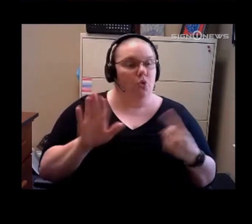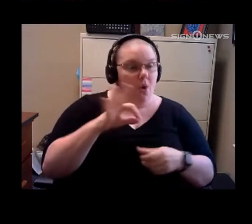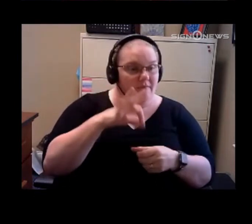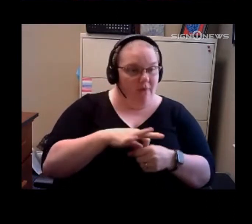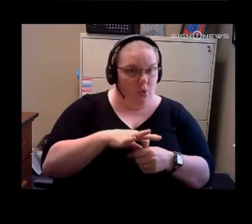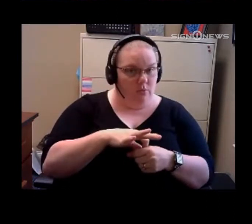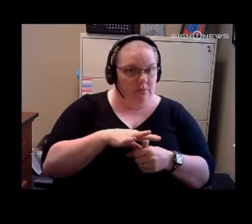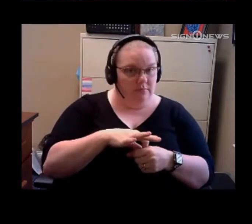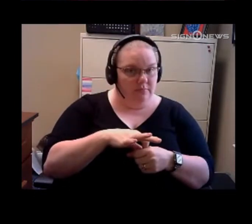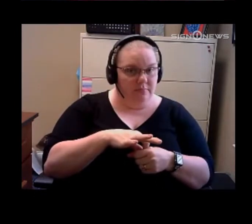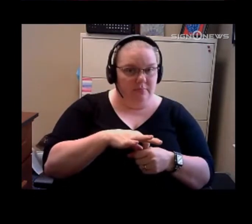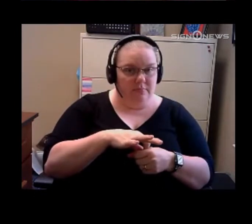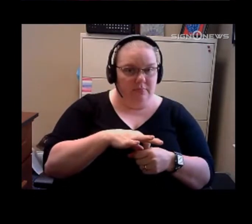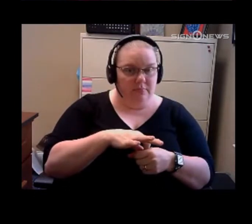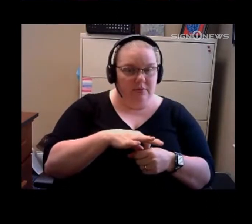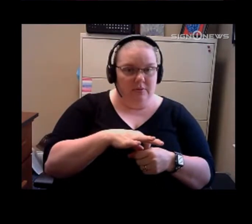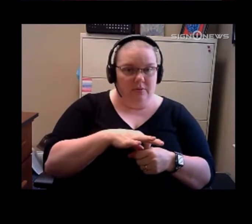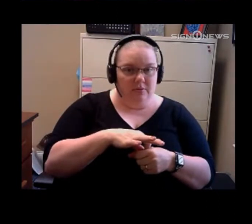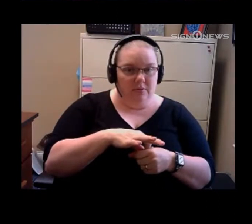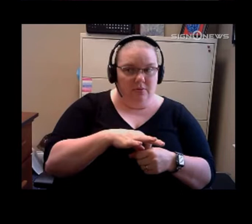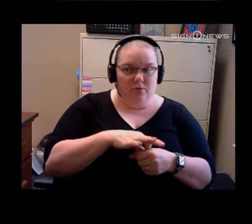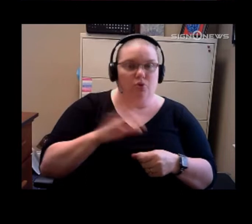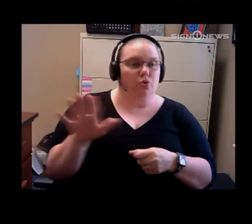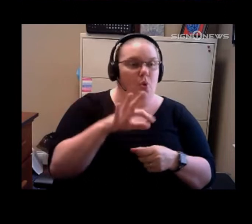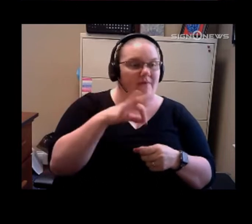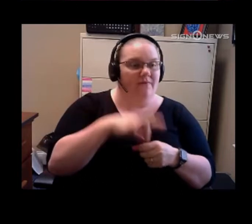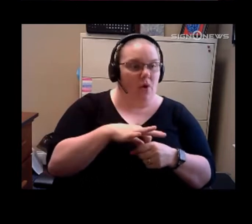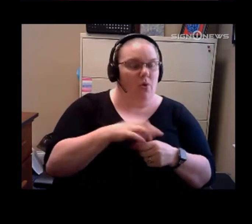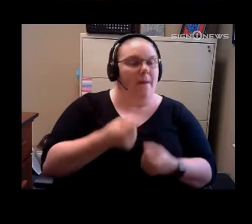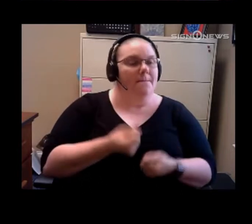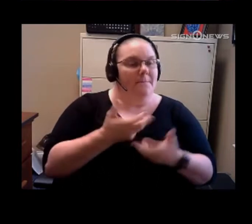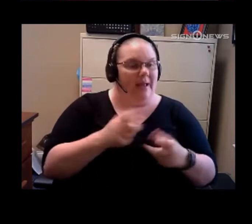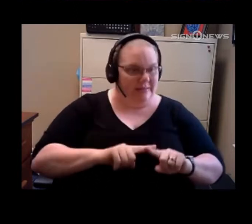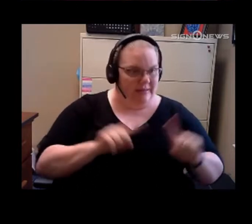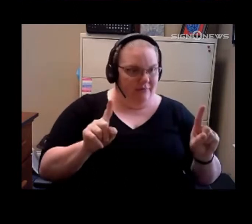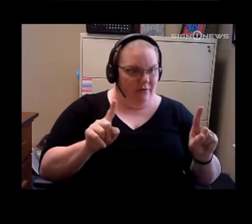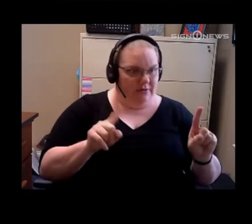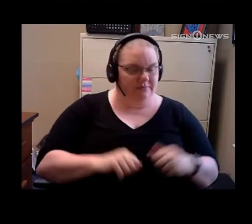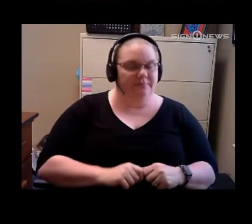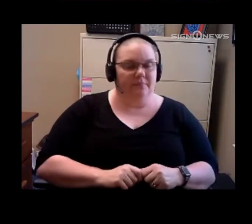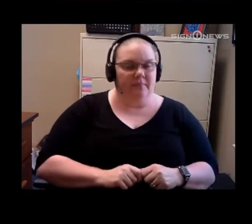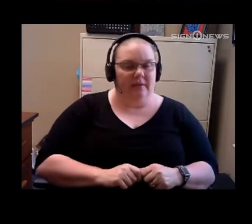uh makes it different if you think it doesn't